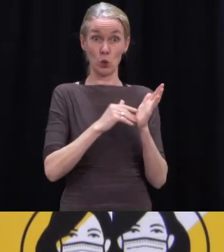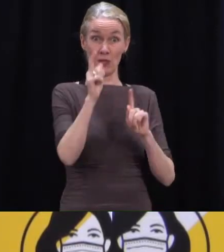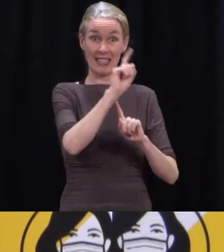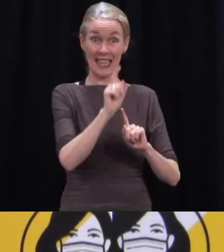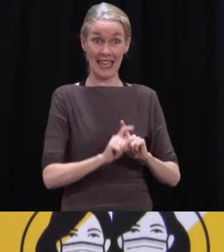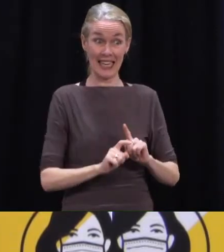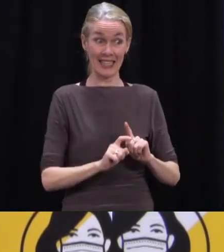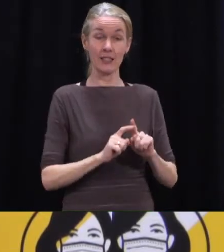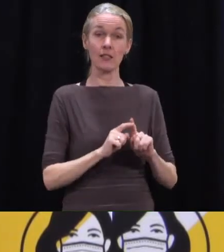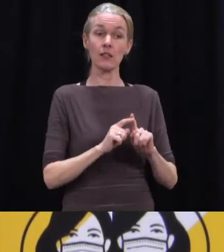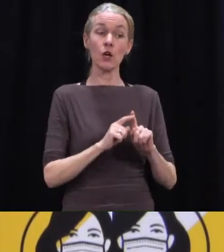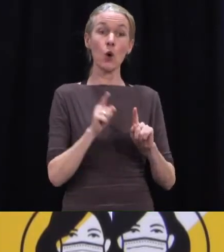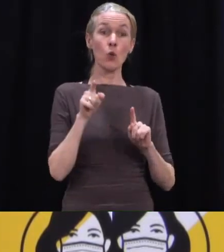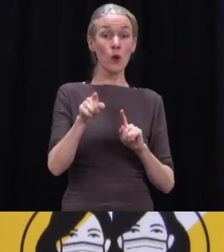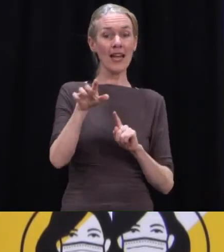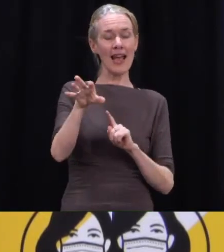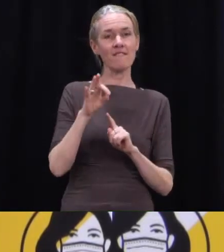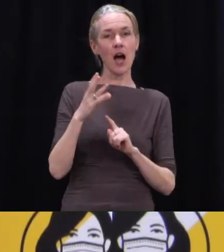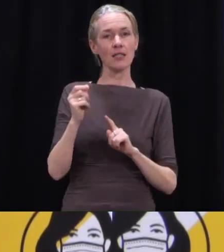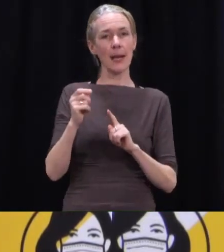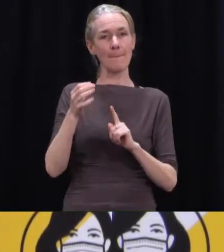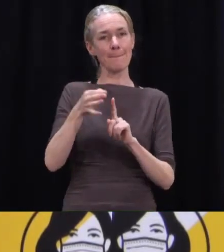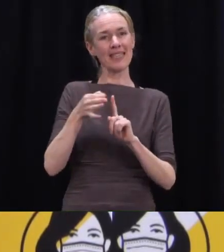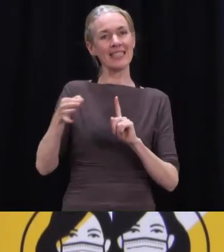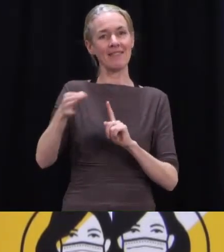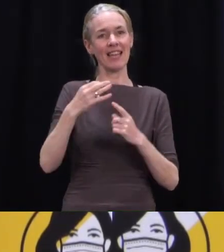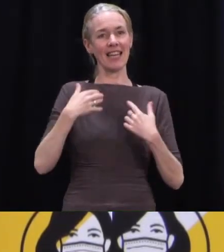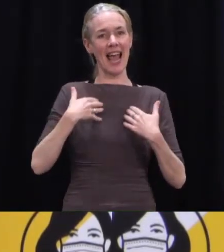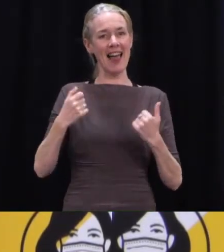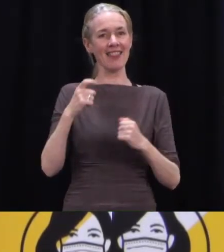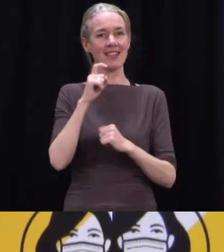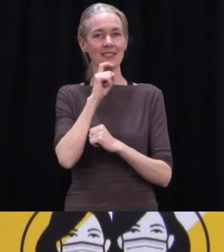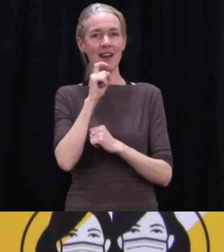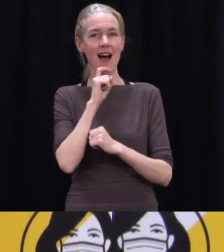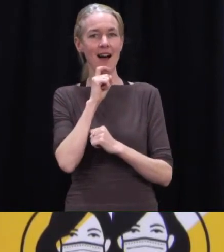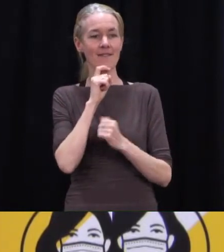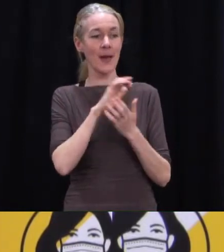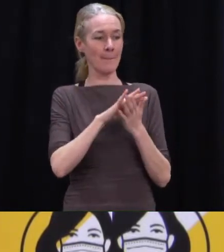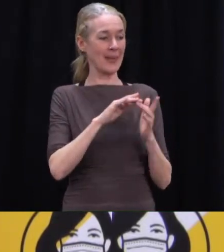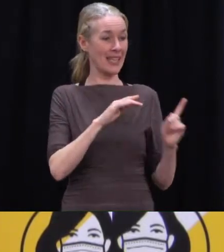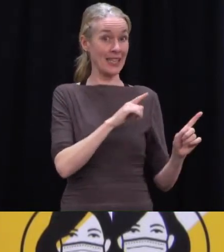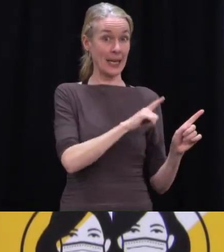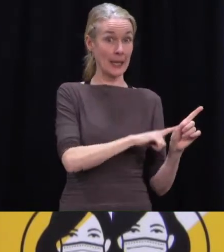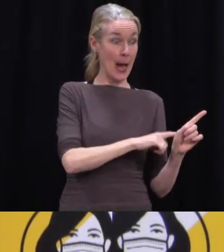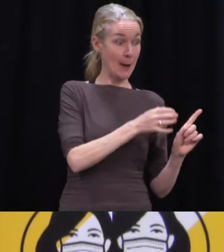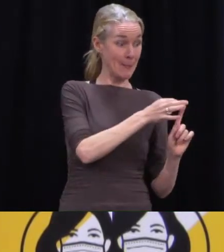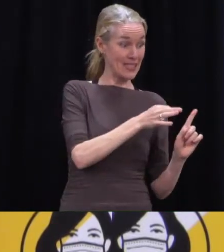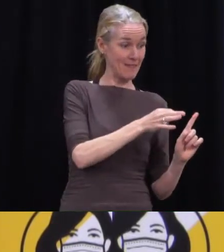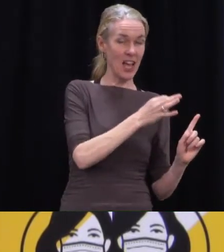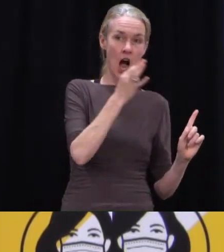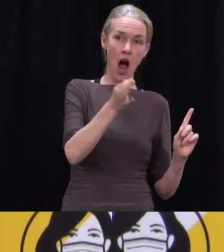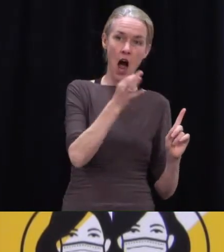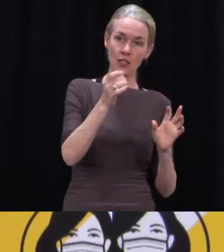youth but particularly Pacific youth. I was part of a meeting